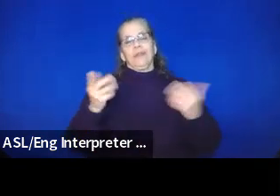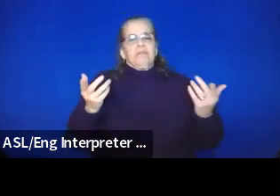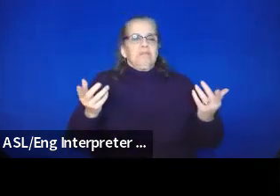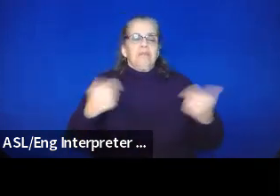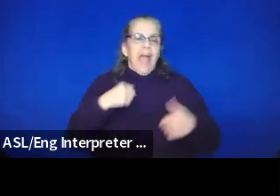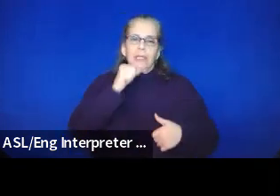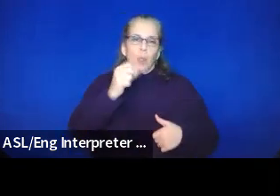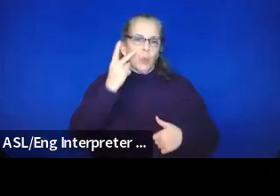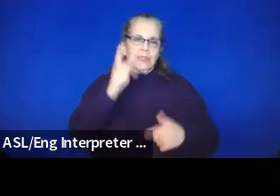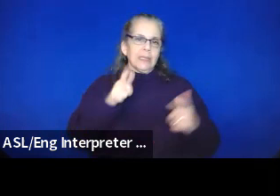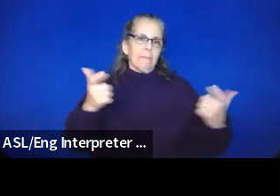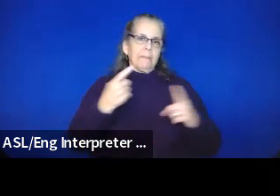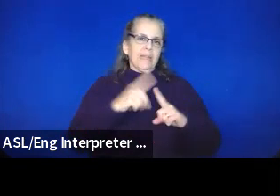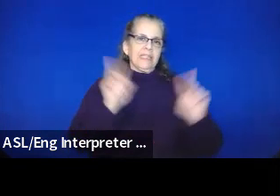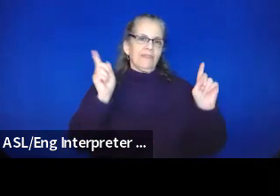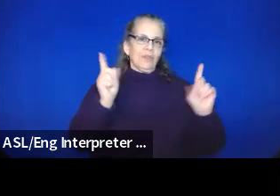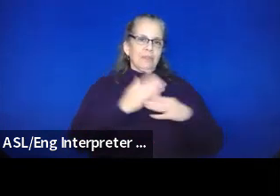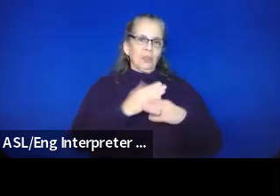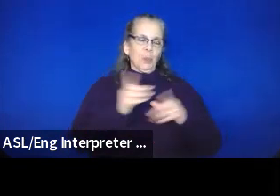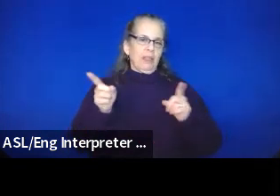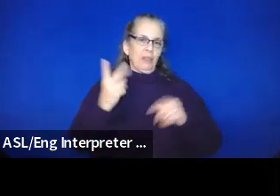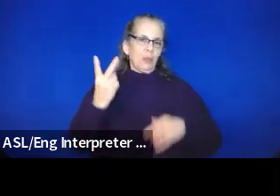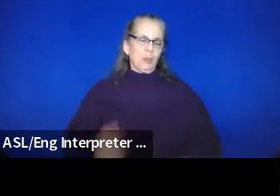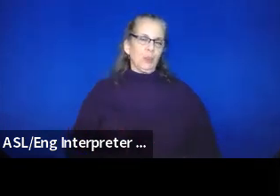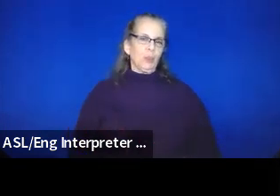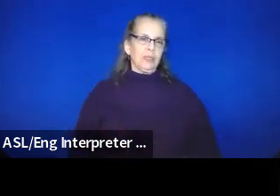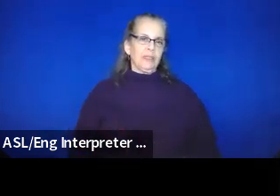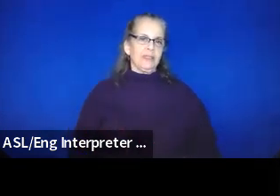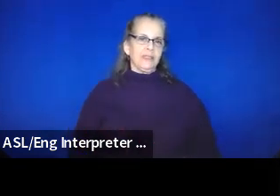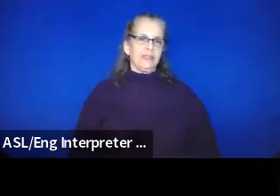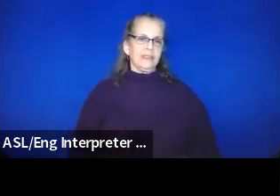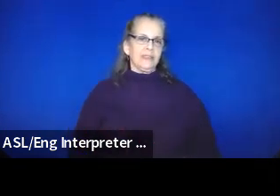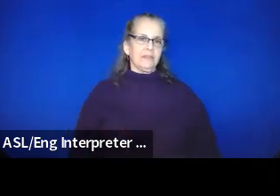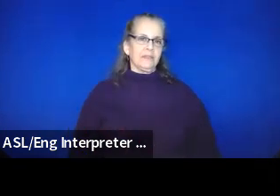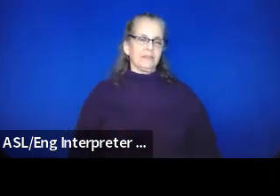in brands. Each of them have, like, different features that they offer.